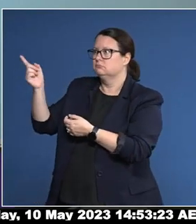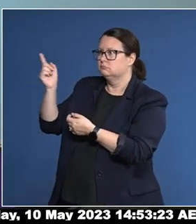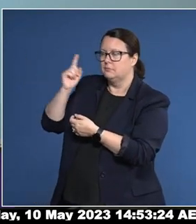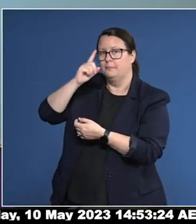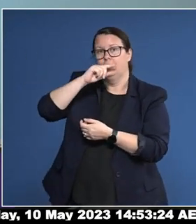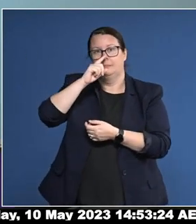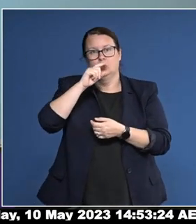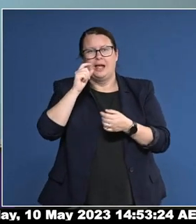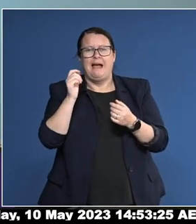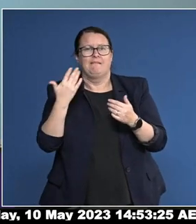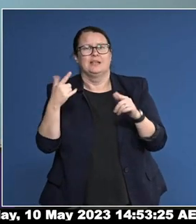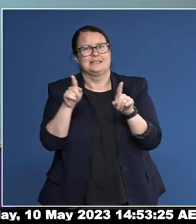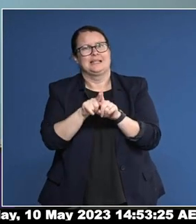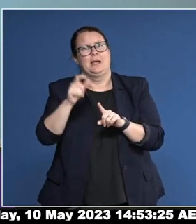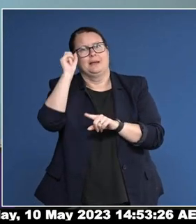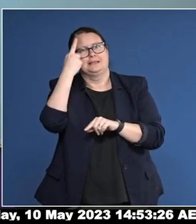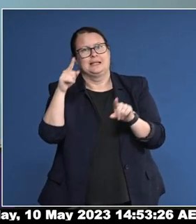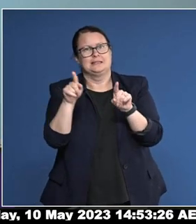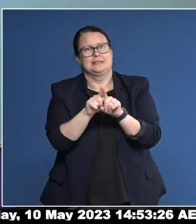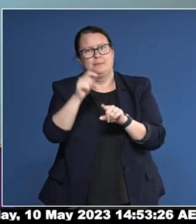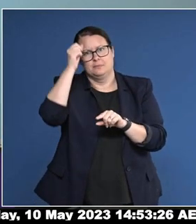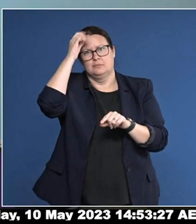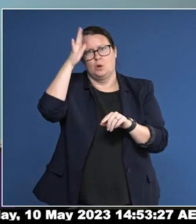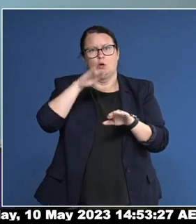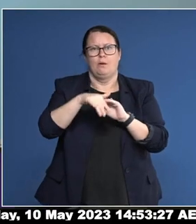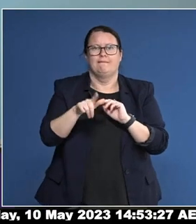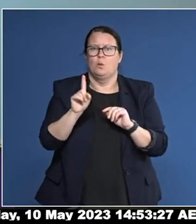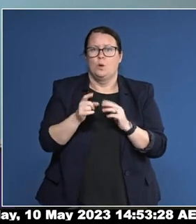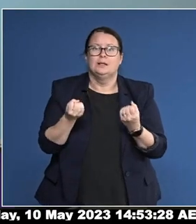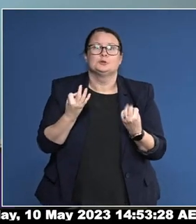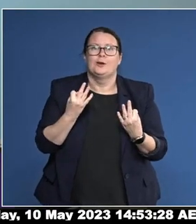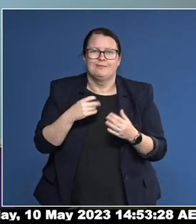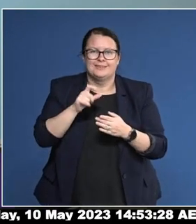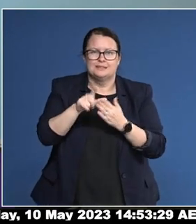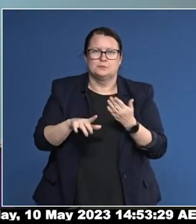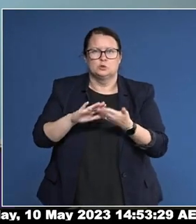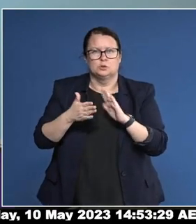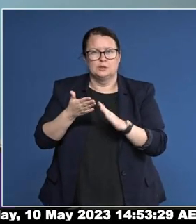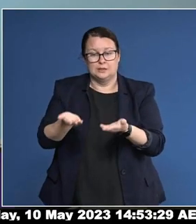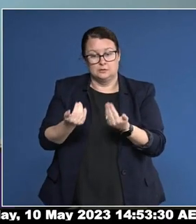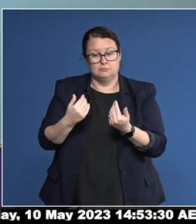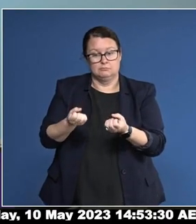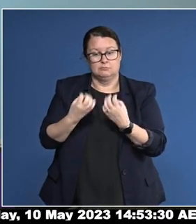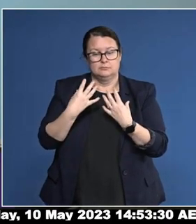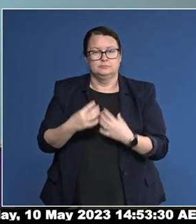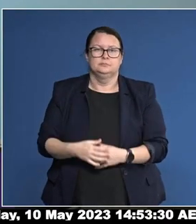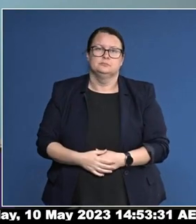common knowledge? What are the gaps and perhaps give me a few quick brief points on that. What are the challenges?